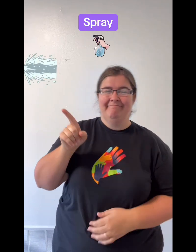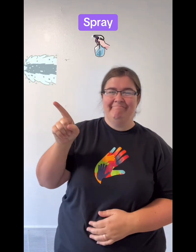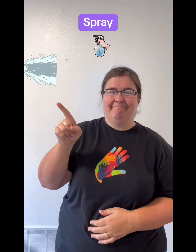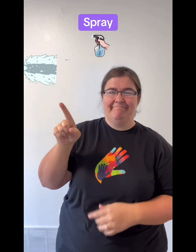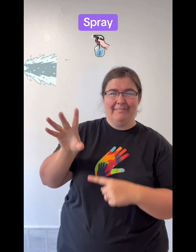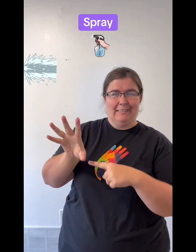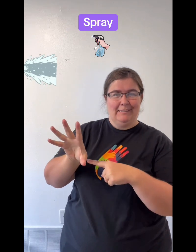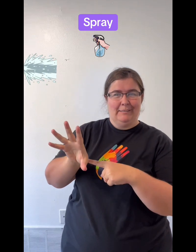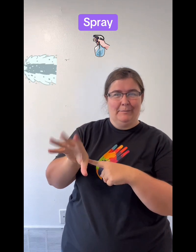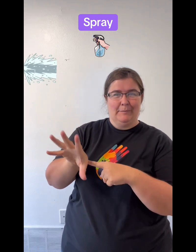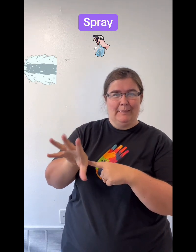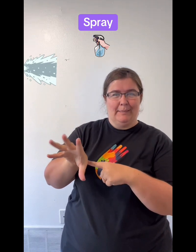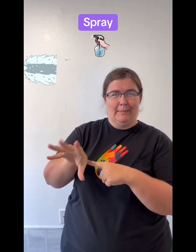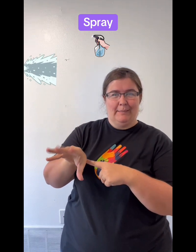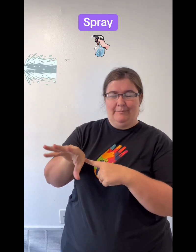Spray (2)